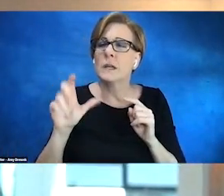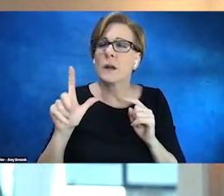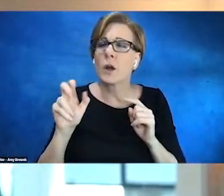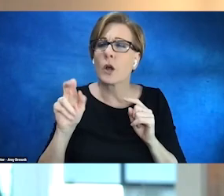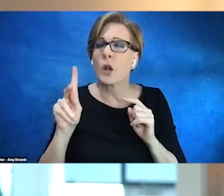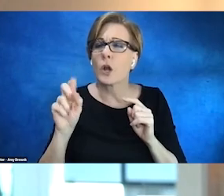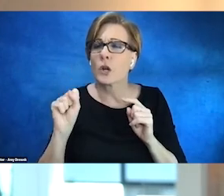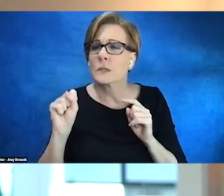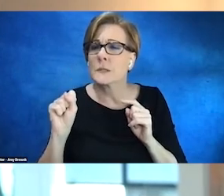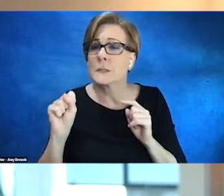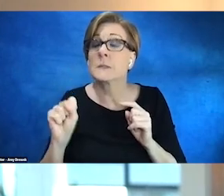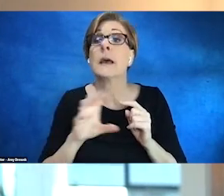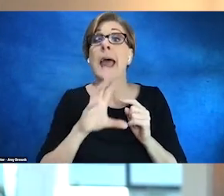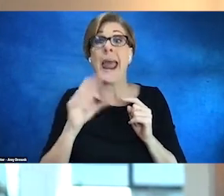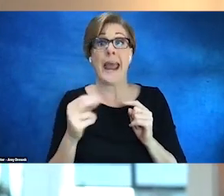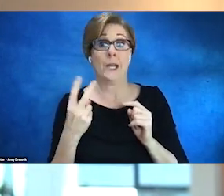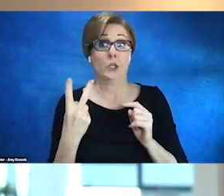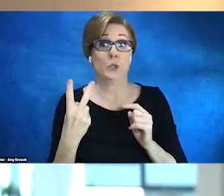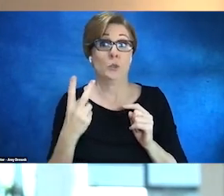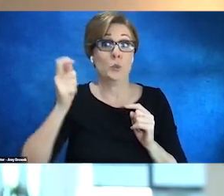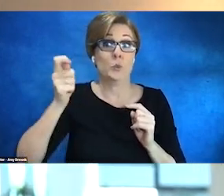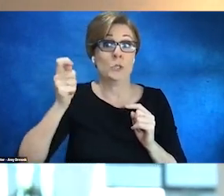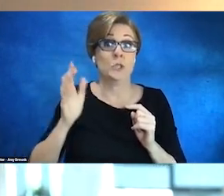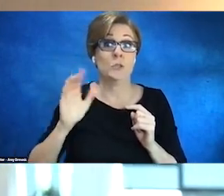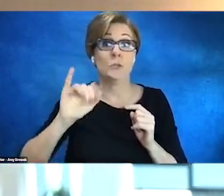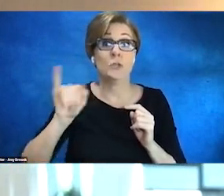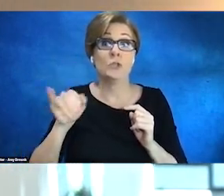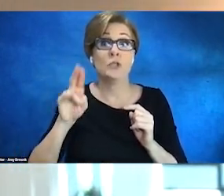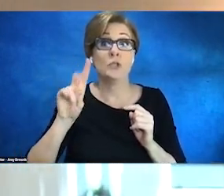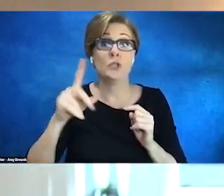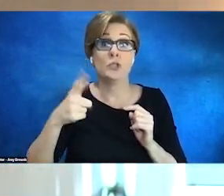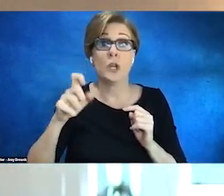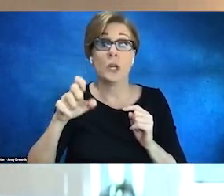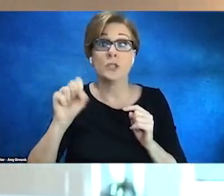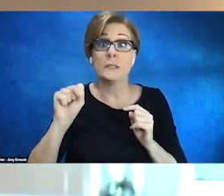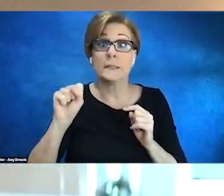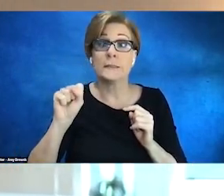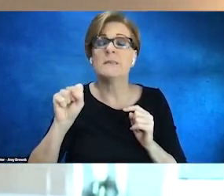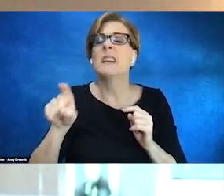in various capacities, and then we'll also have two Judges working in the voting location they